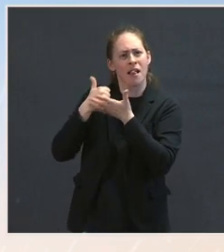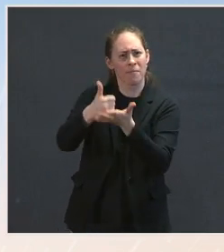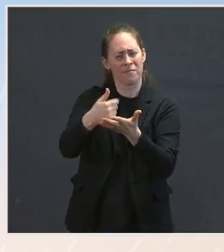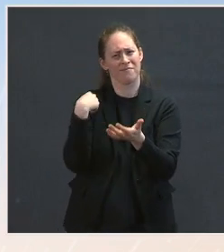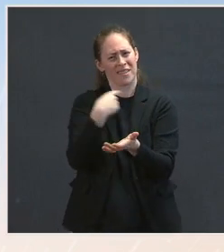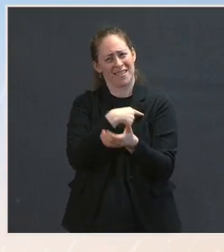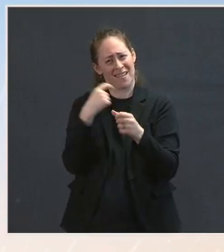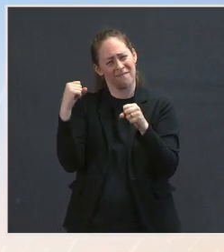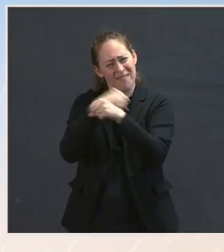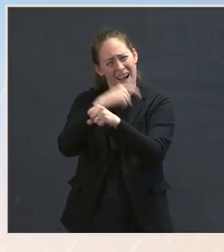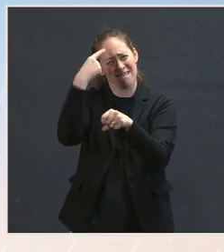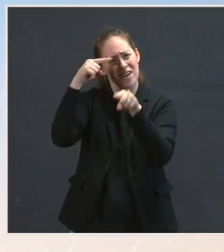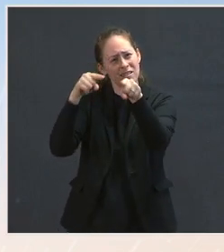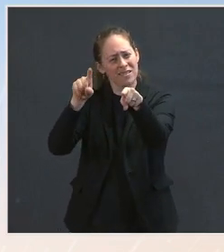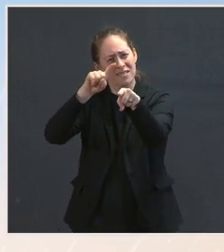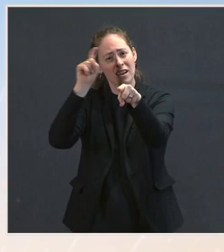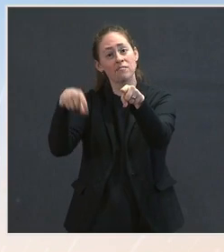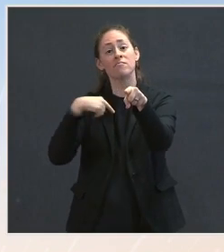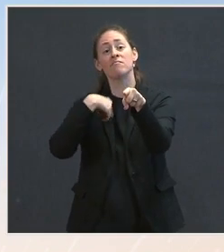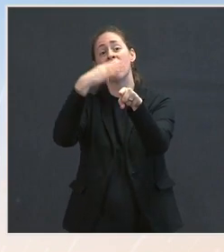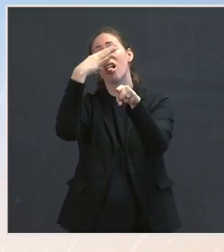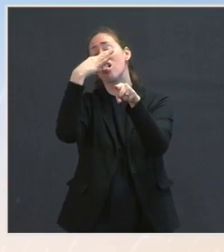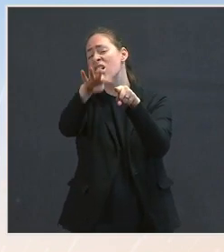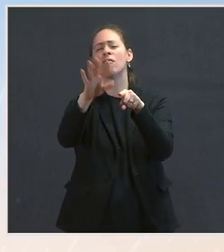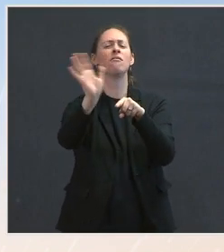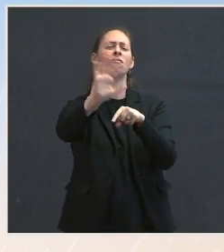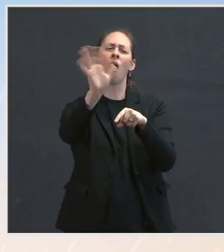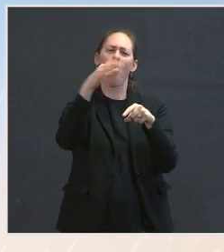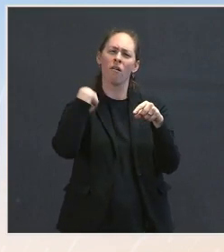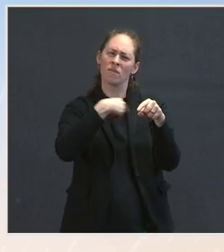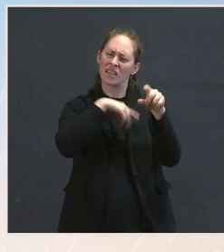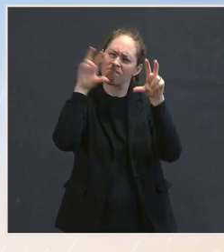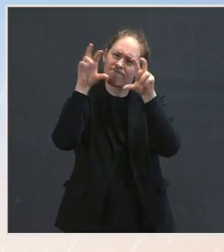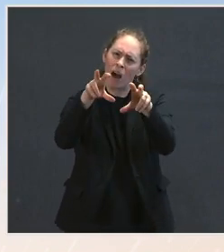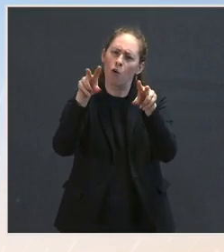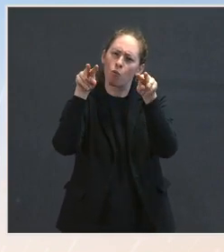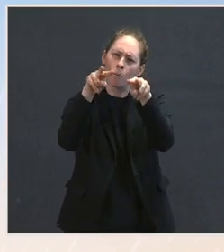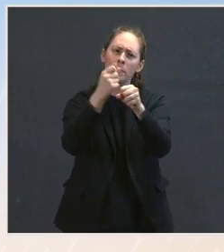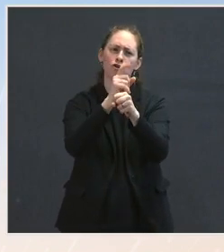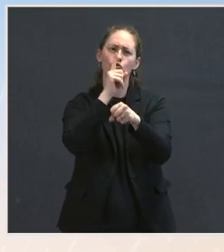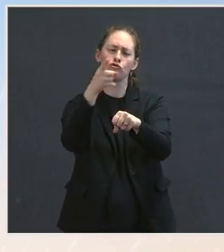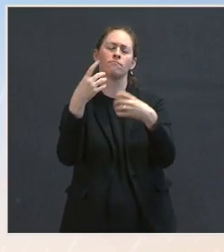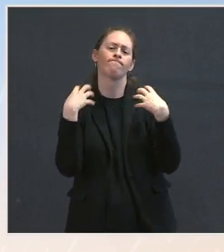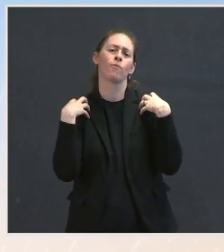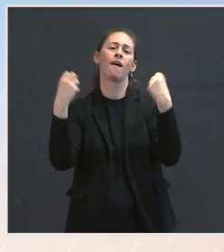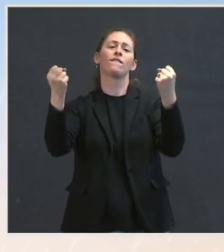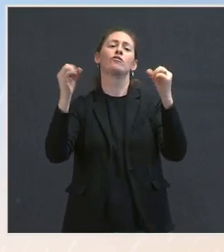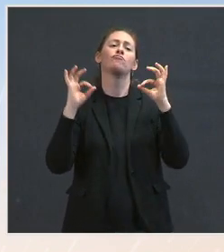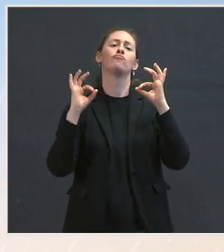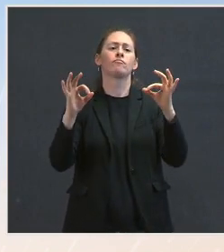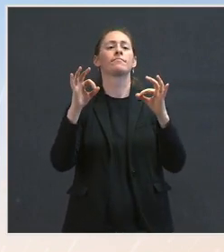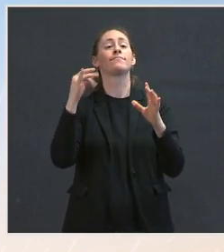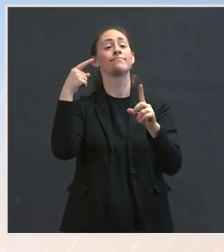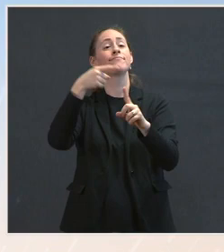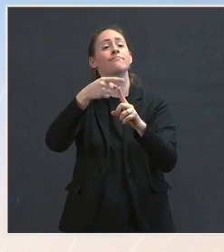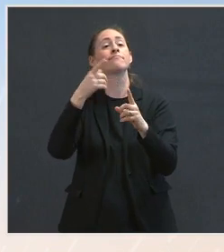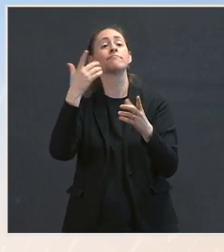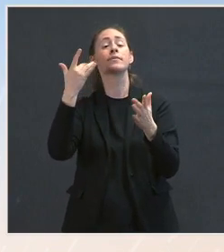working on this as they're recovering. There's plenty of time to have a policy discussion about better weatherization, better preparations,